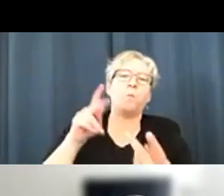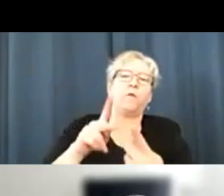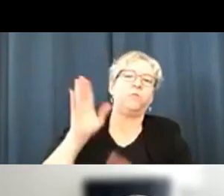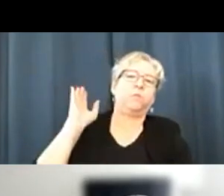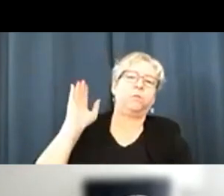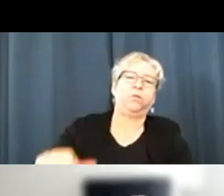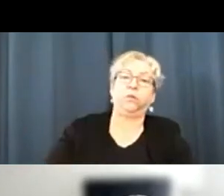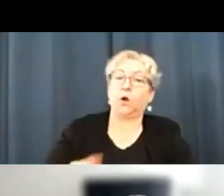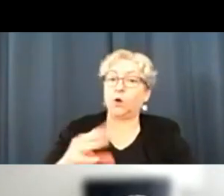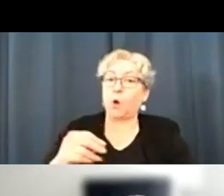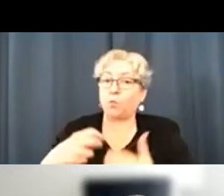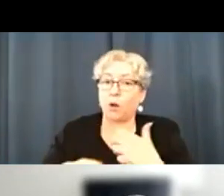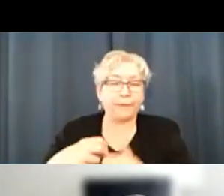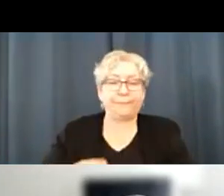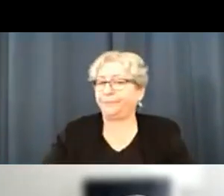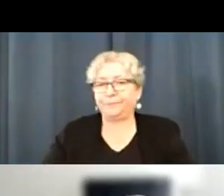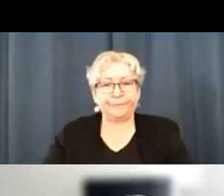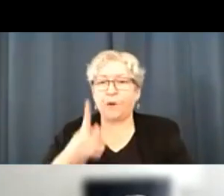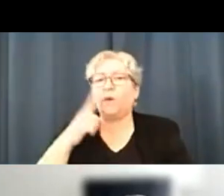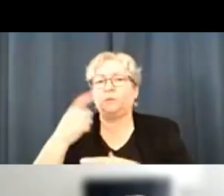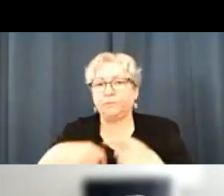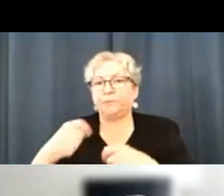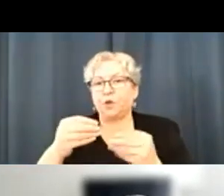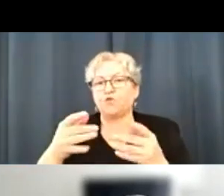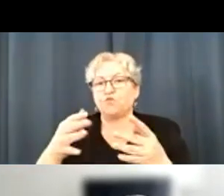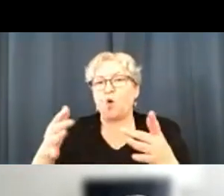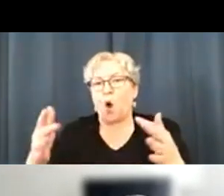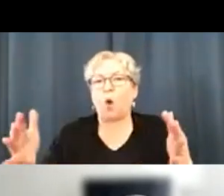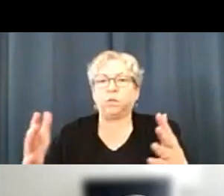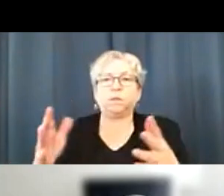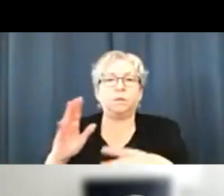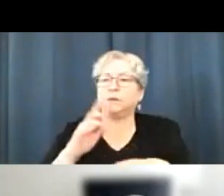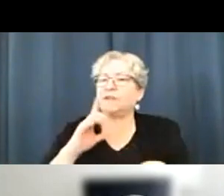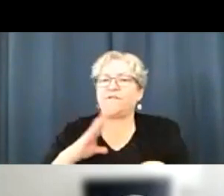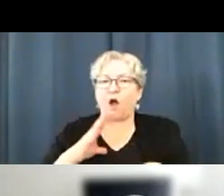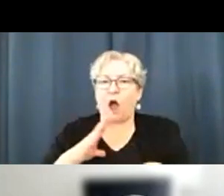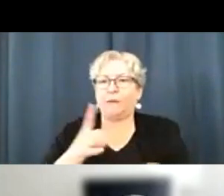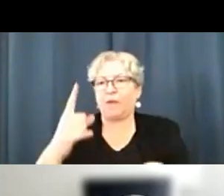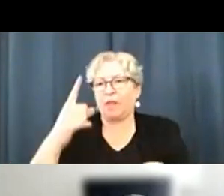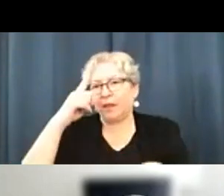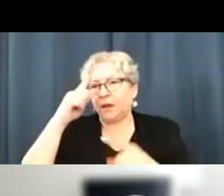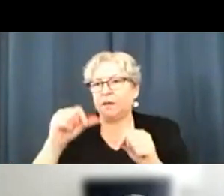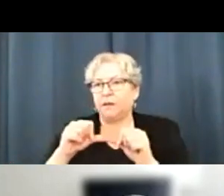This is something that's going to change and grow and that's okay. It's just about continuous monitoring,